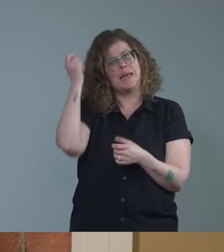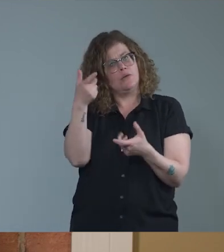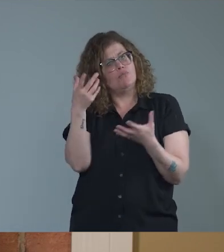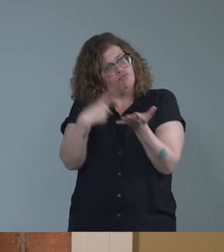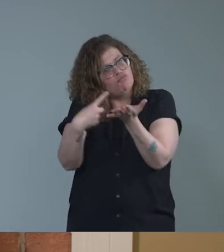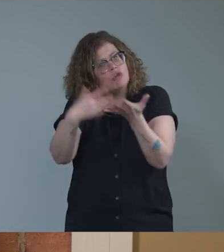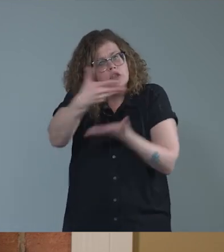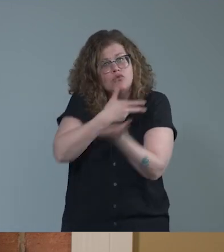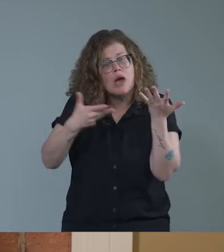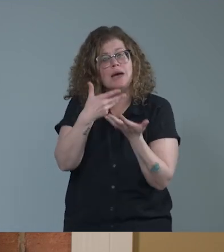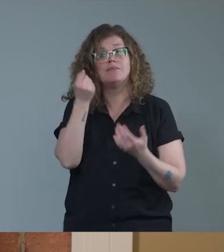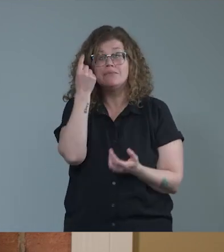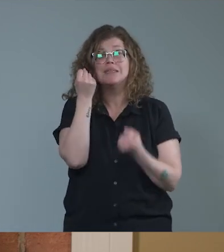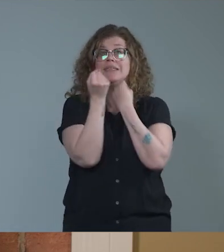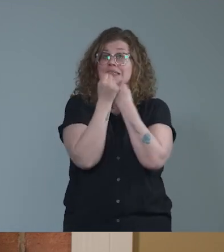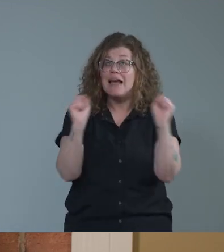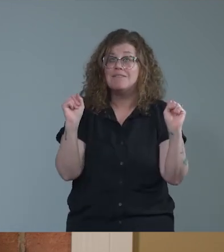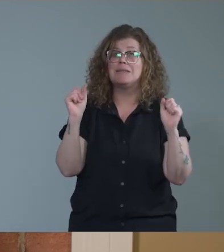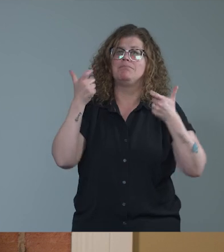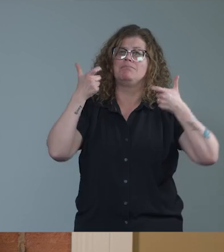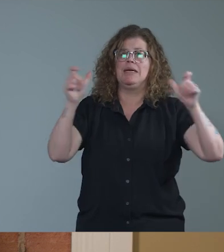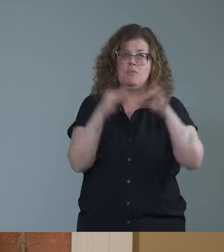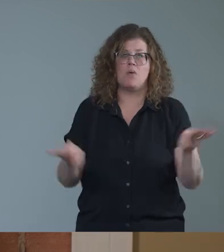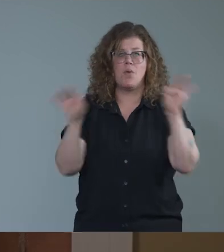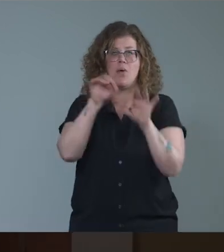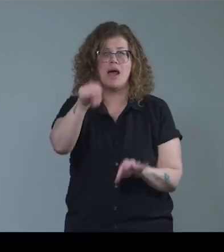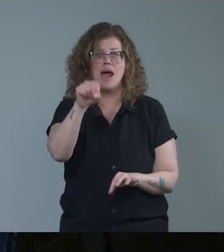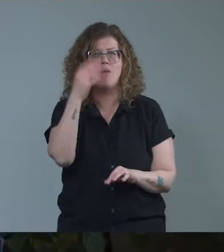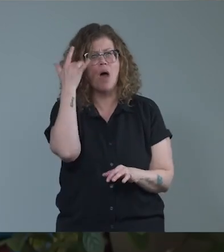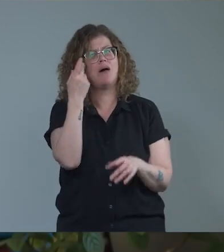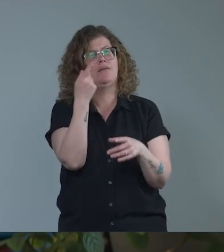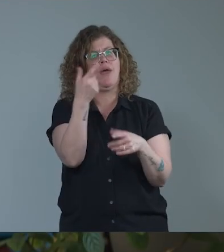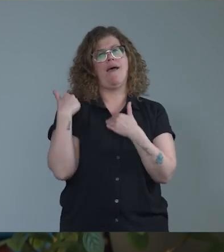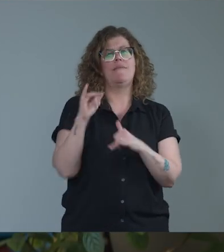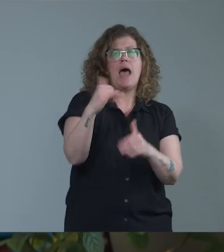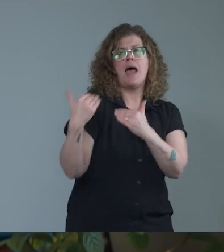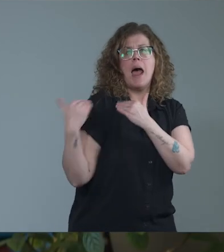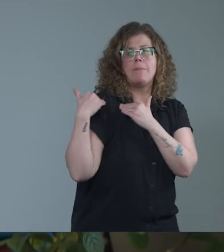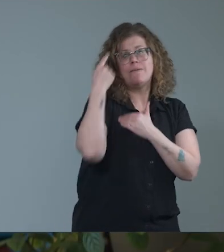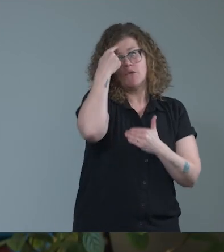and they're legally obligated to do it. It's actually better for you if you can bring them in. So in this process,